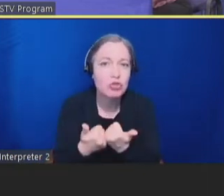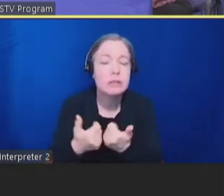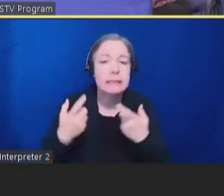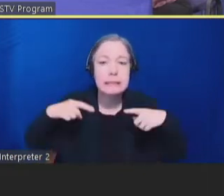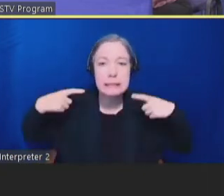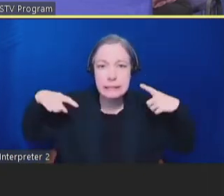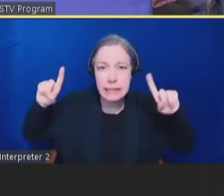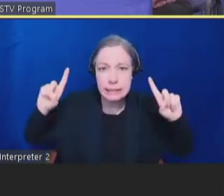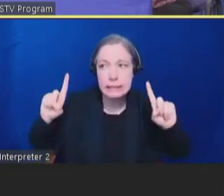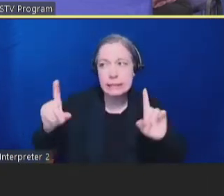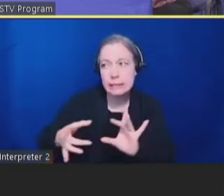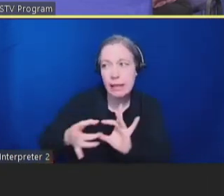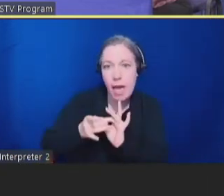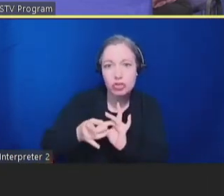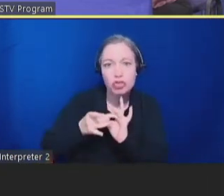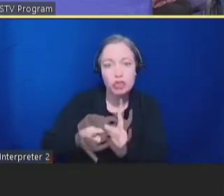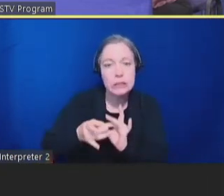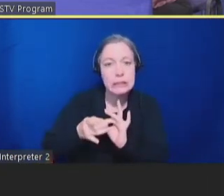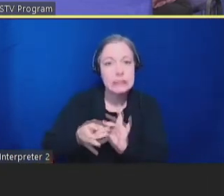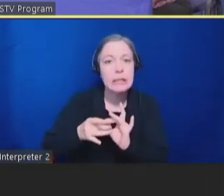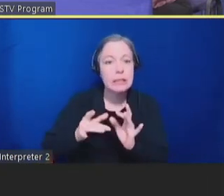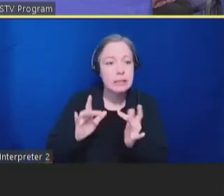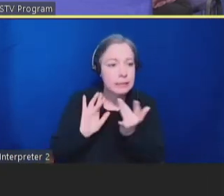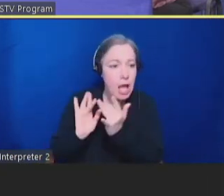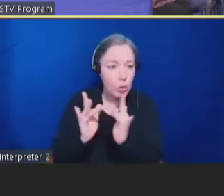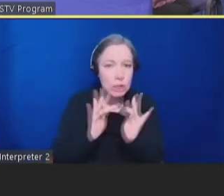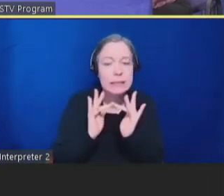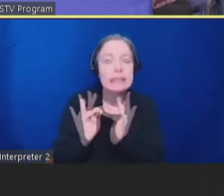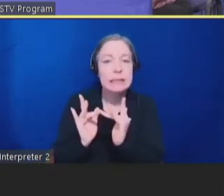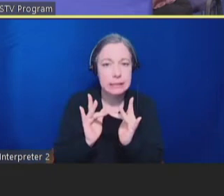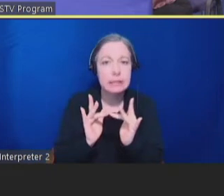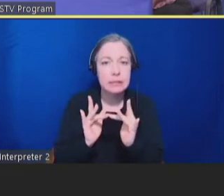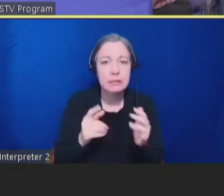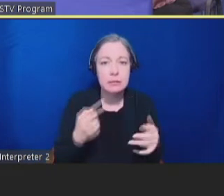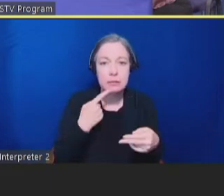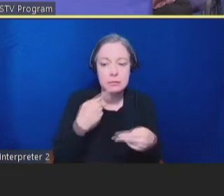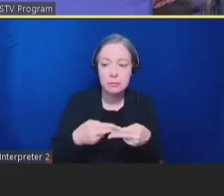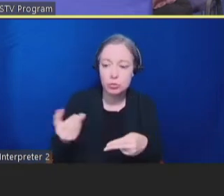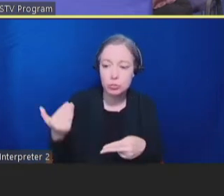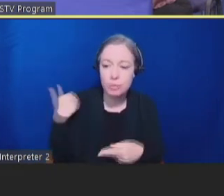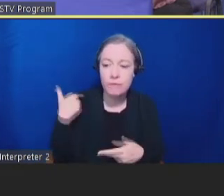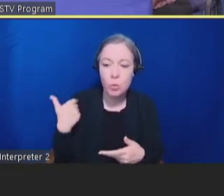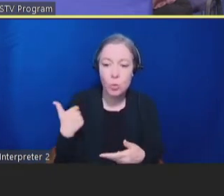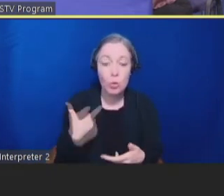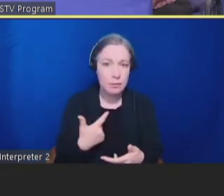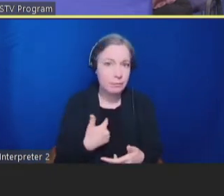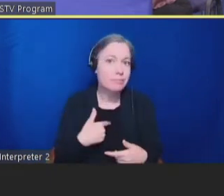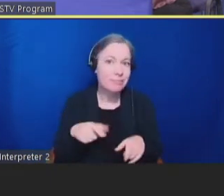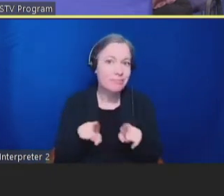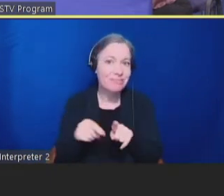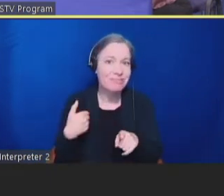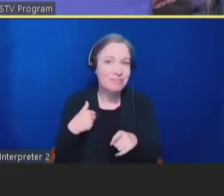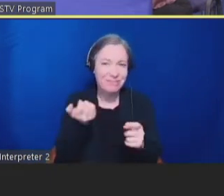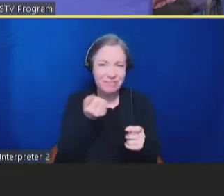connection, networking. As I mentioned, we -- I did have a few contacts at National Academy of